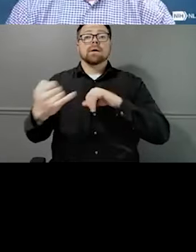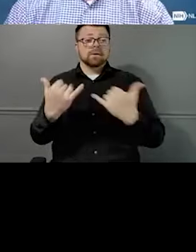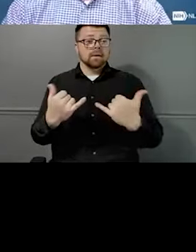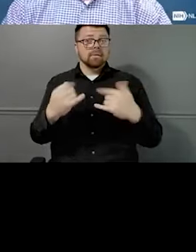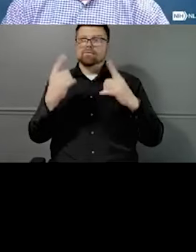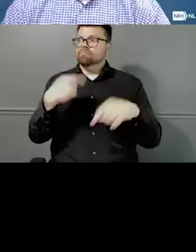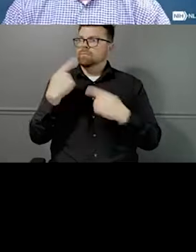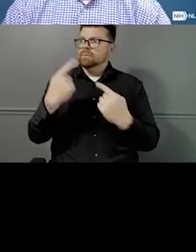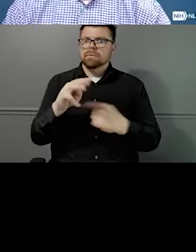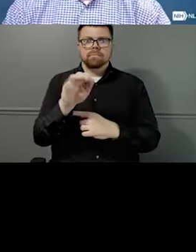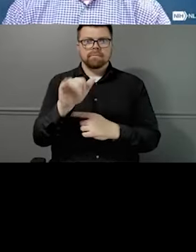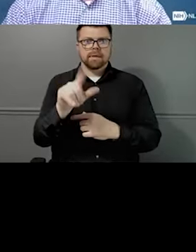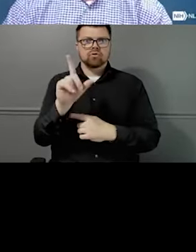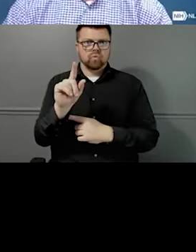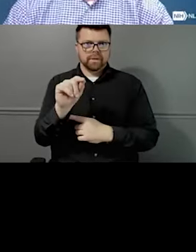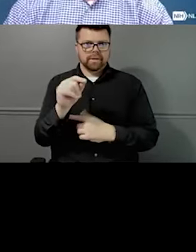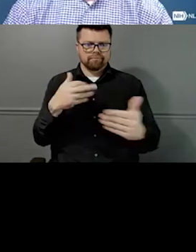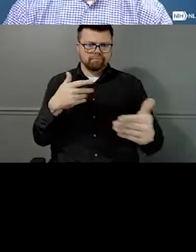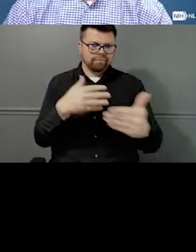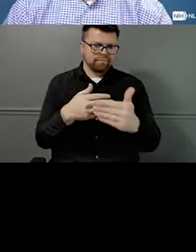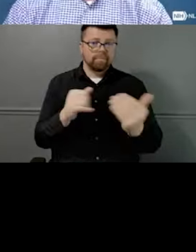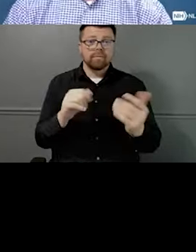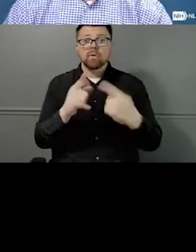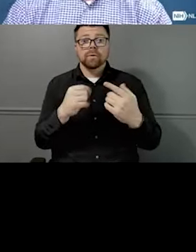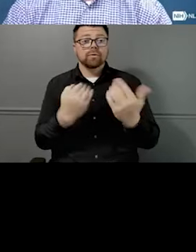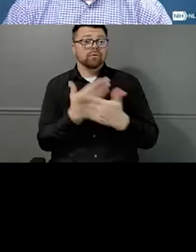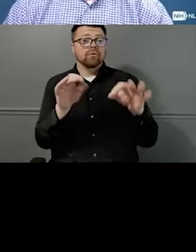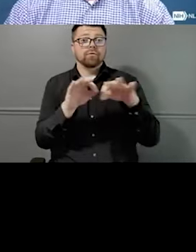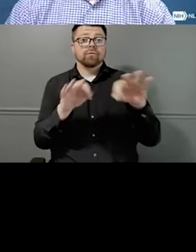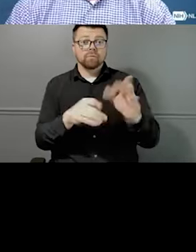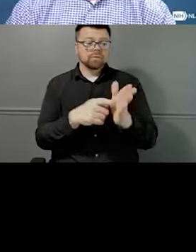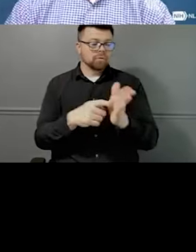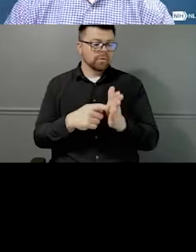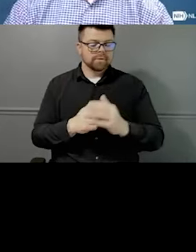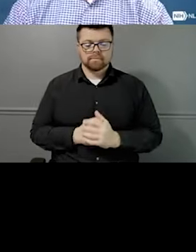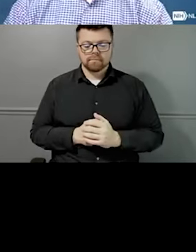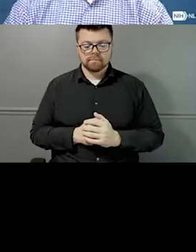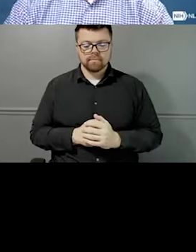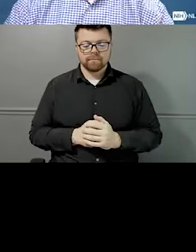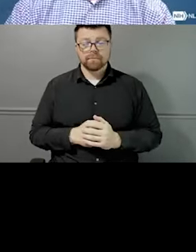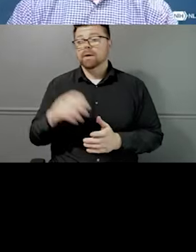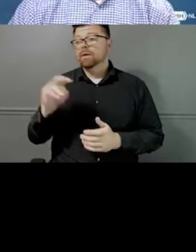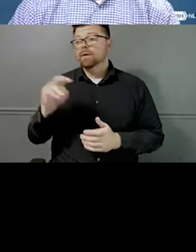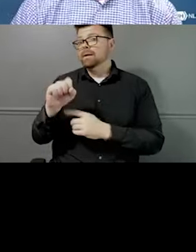This is when the new forms become required for NSF applications that are due